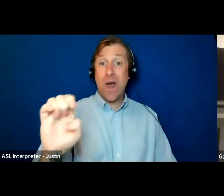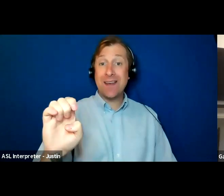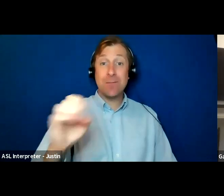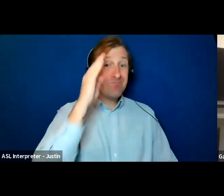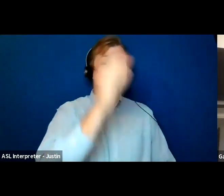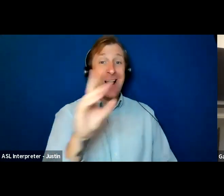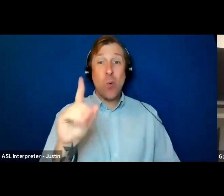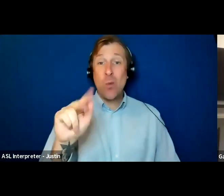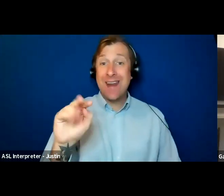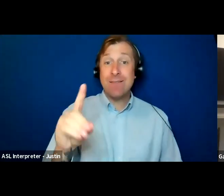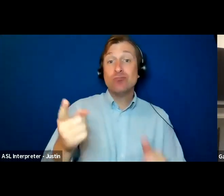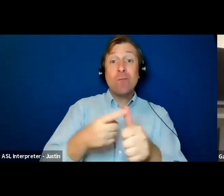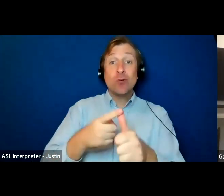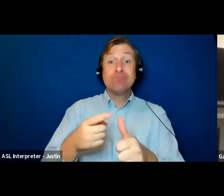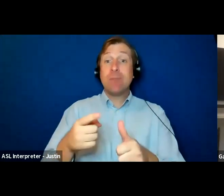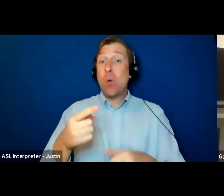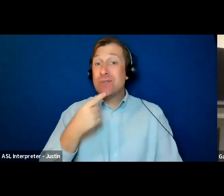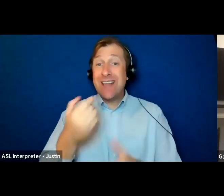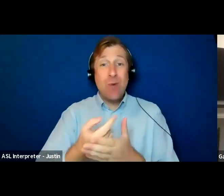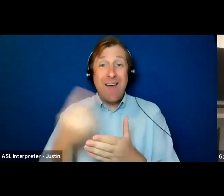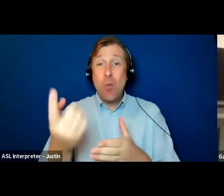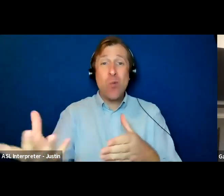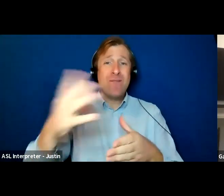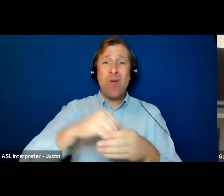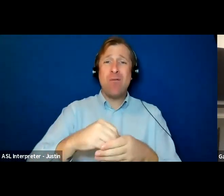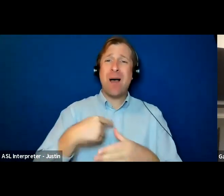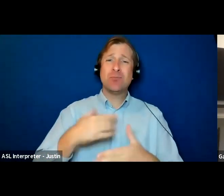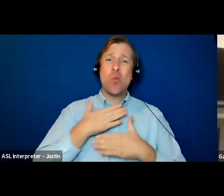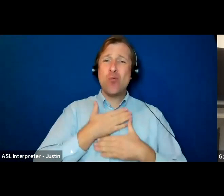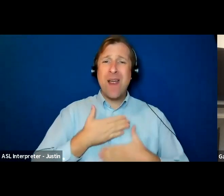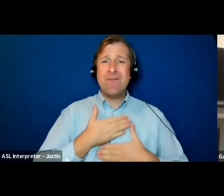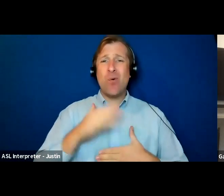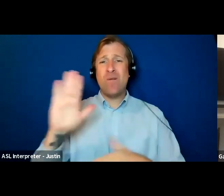I want to say to both of you and to everybody, actually, who's been involved how grateful I am for the work that has been done.